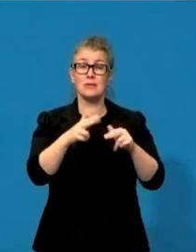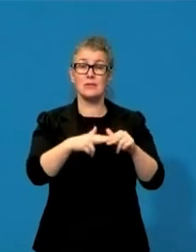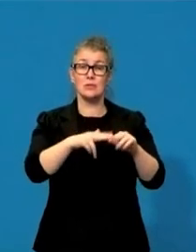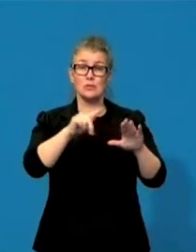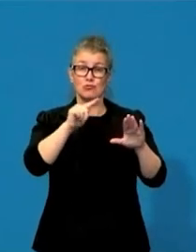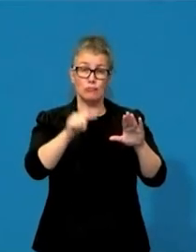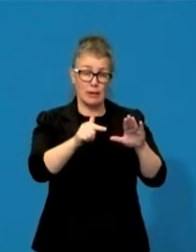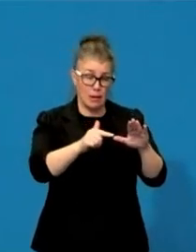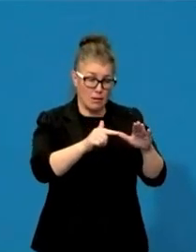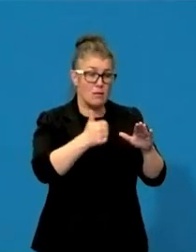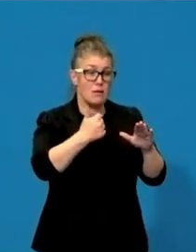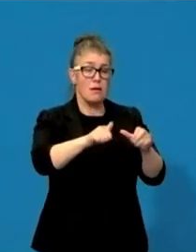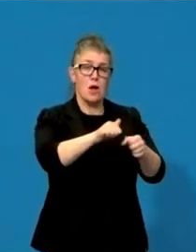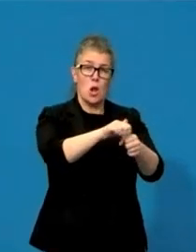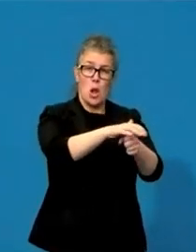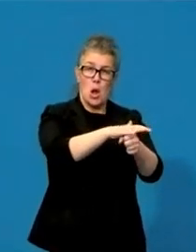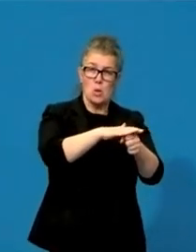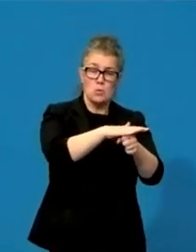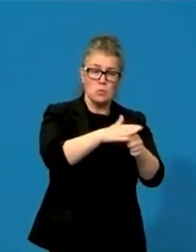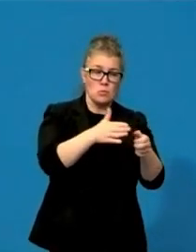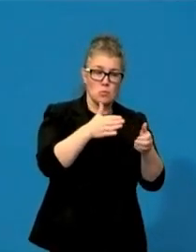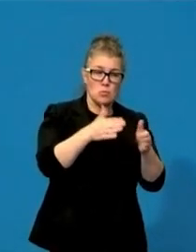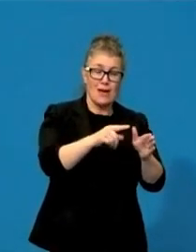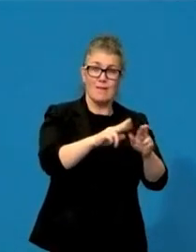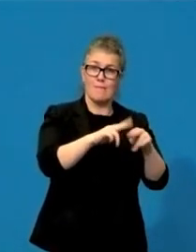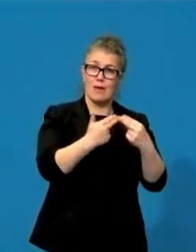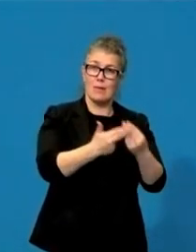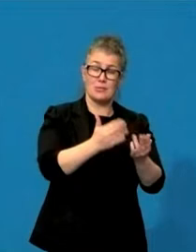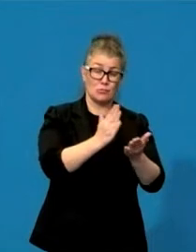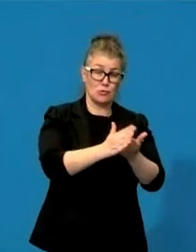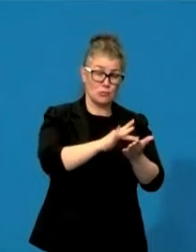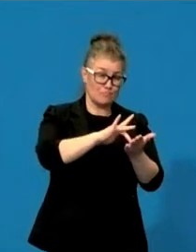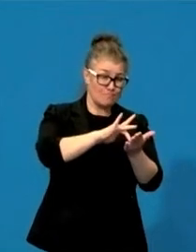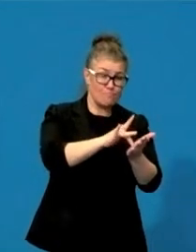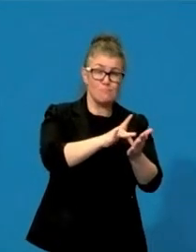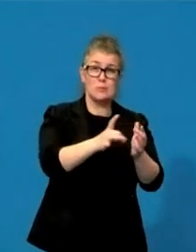level, and that family is really integral in supporting our family members who have a